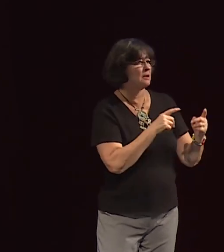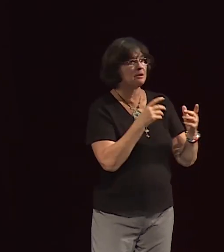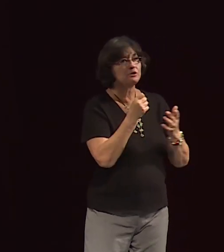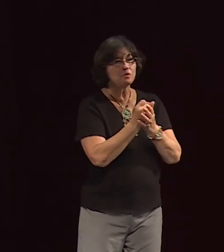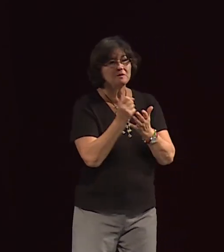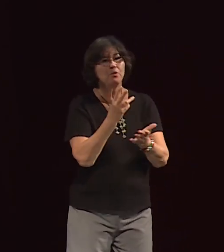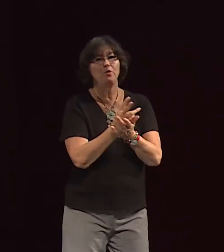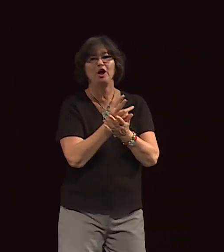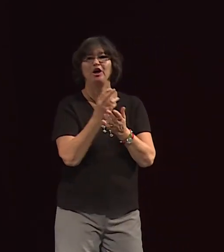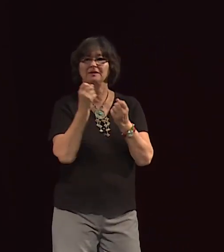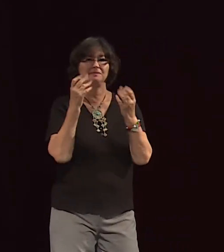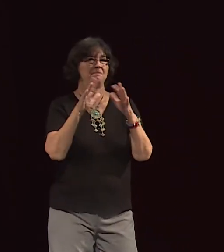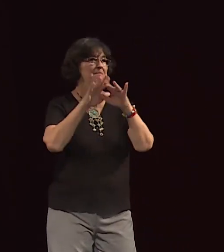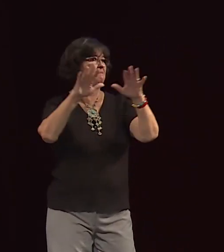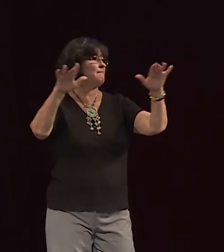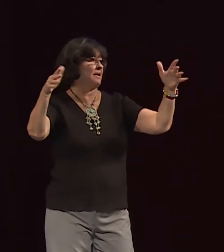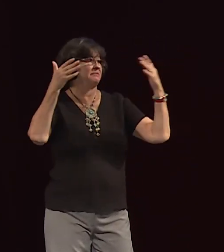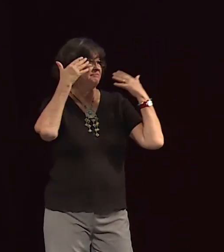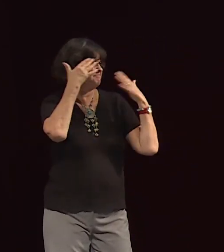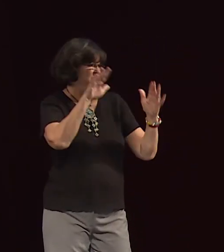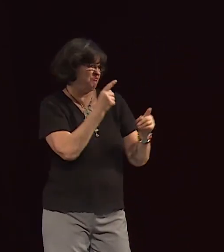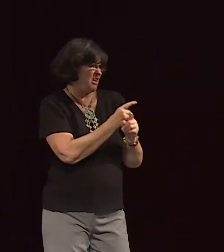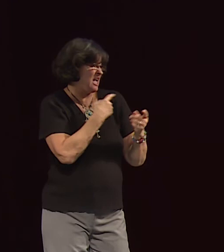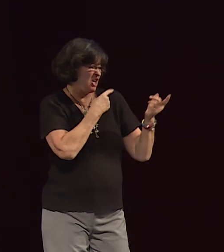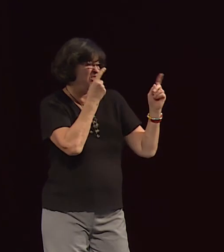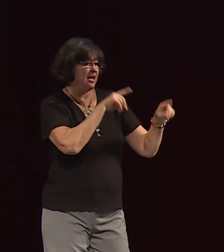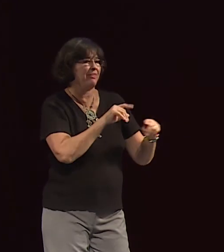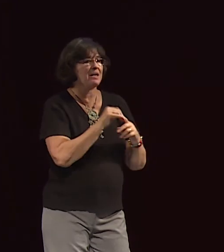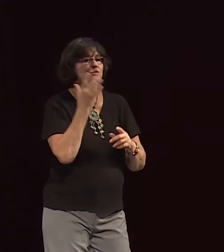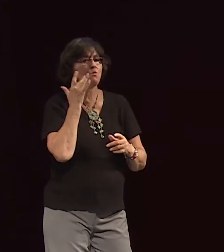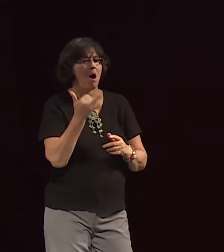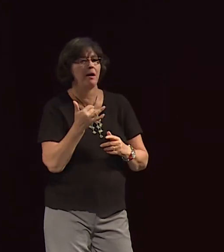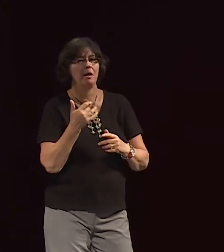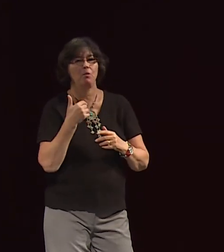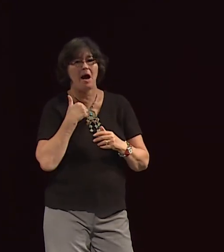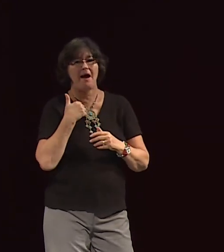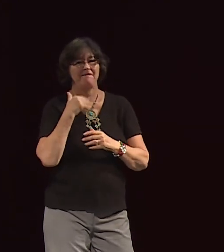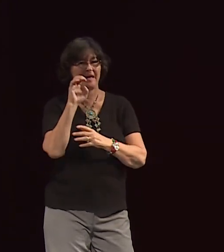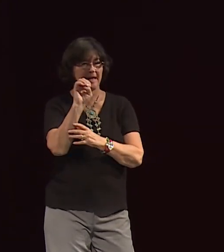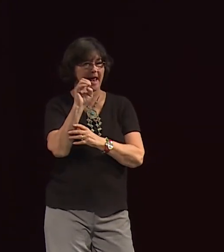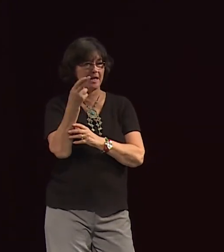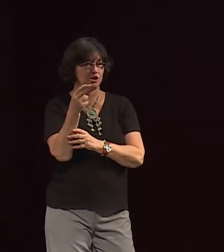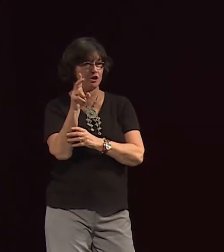I really think that that's a hard question really. I agree with you that social workers